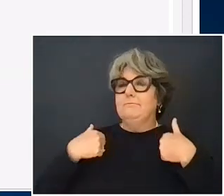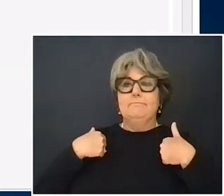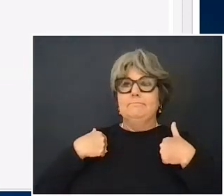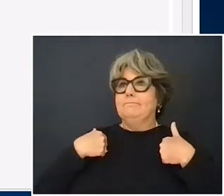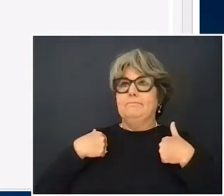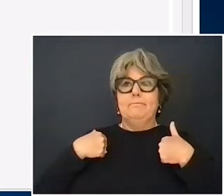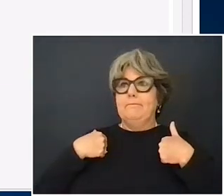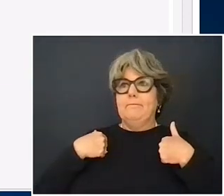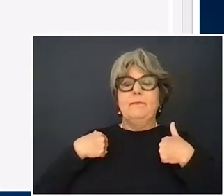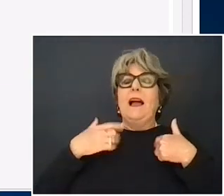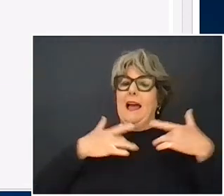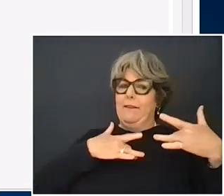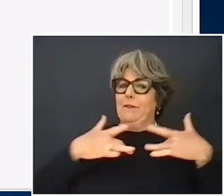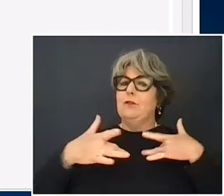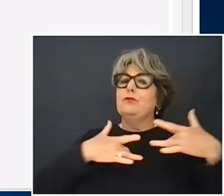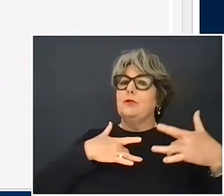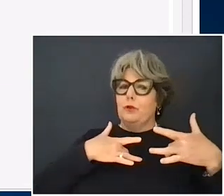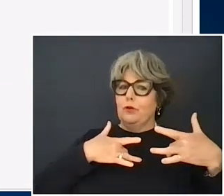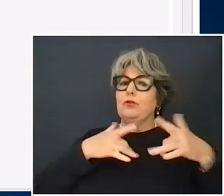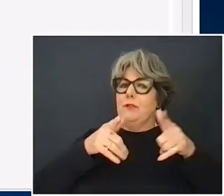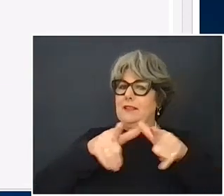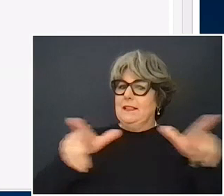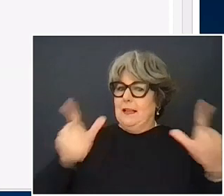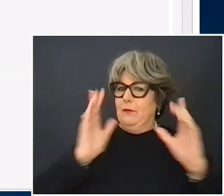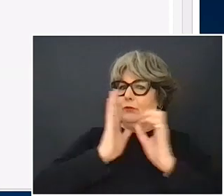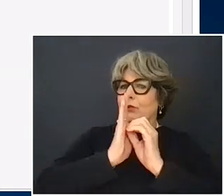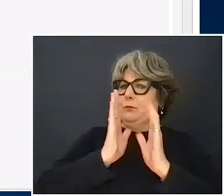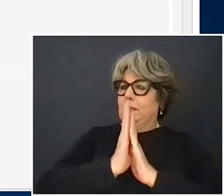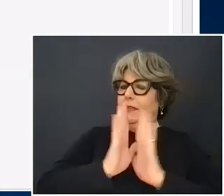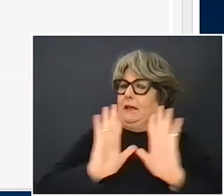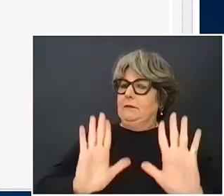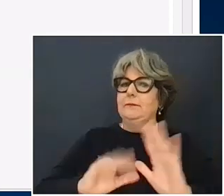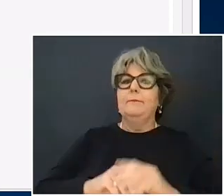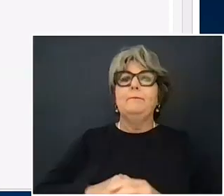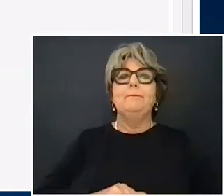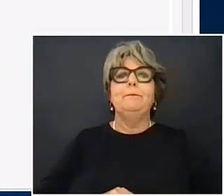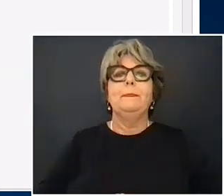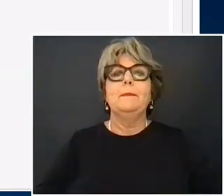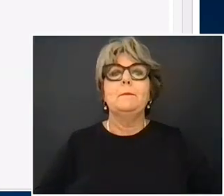concerns about how this language is written. 668.13 the reference to that is in the